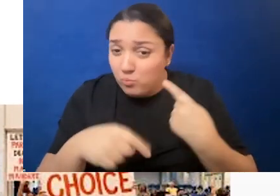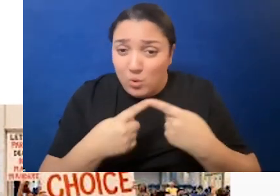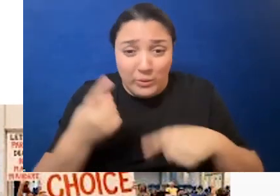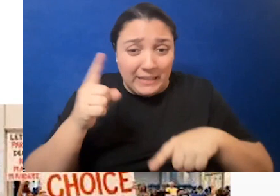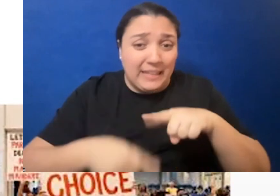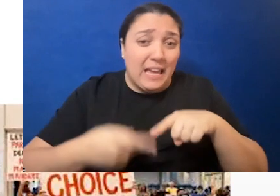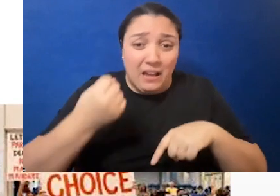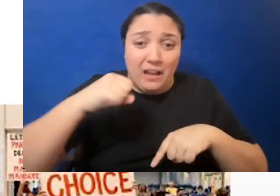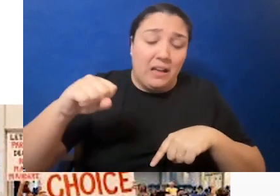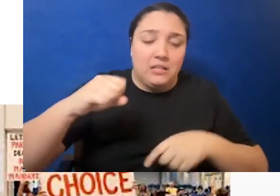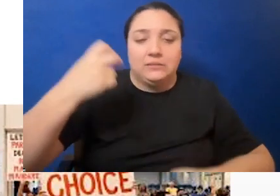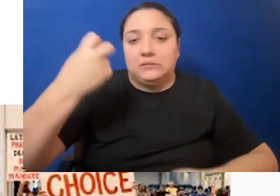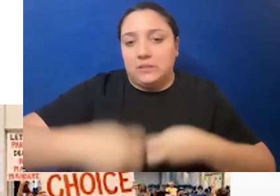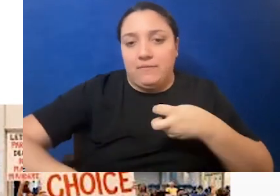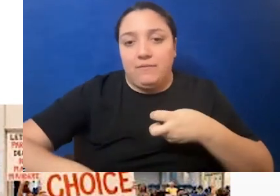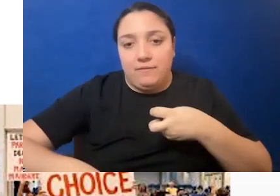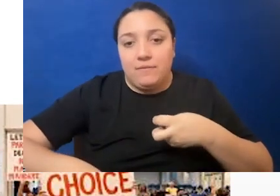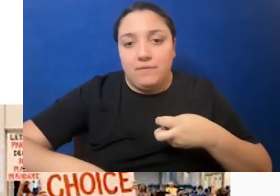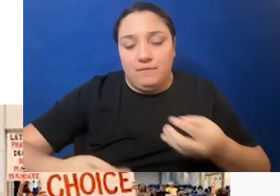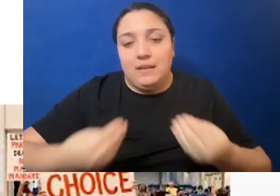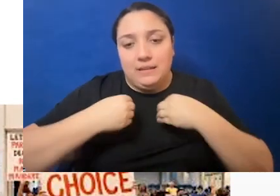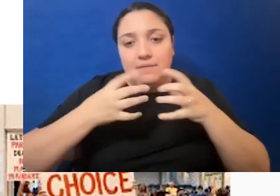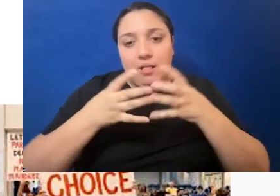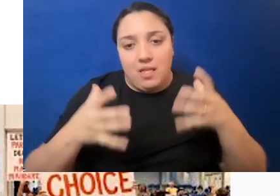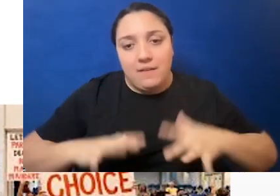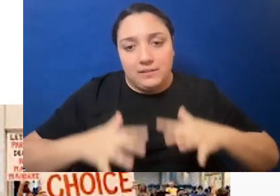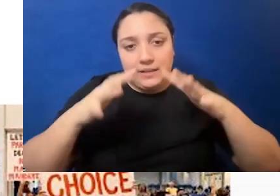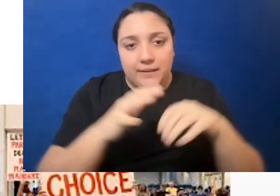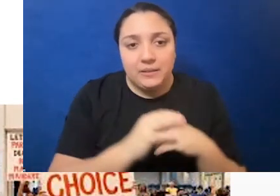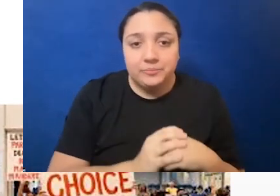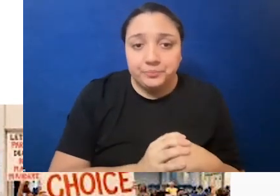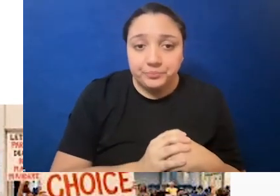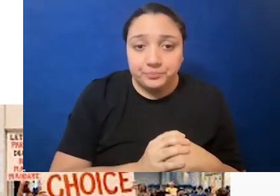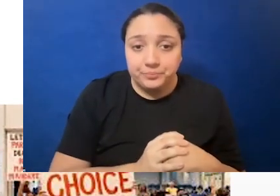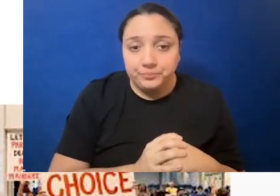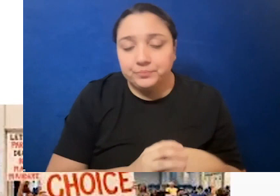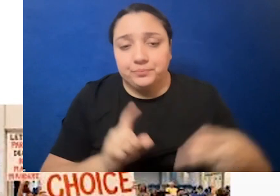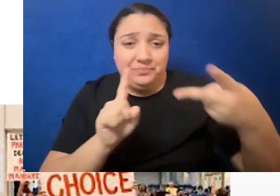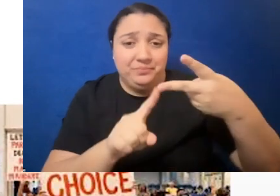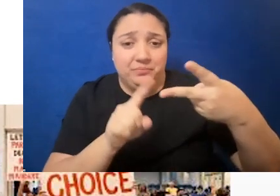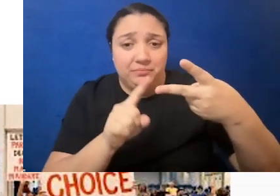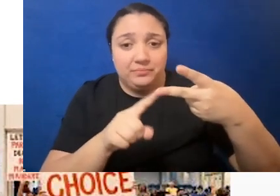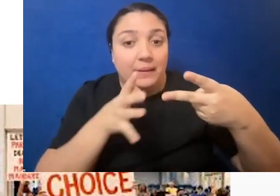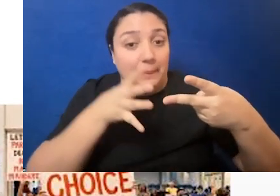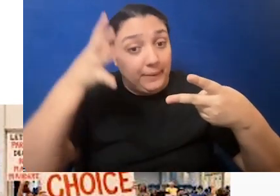WE FIGHT IT AND RESIST IT.